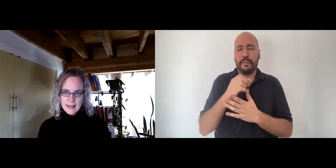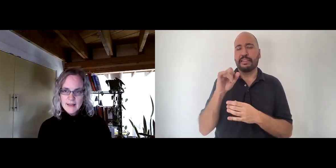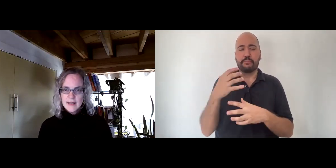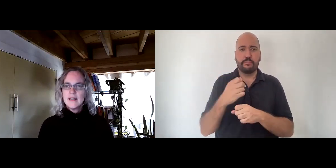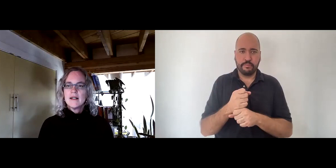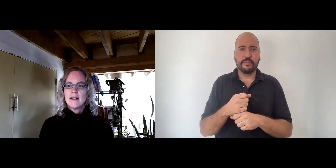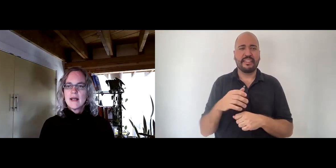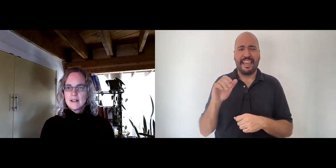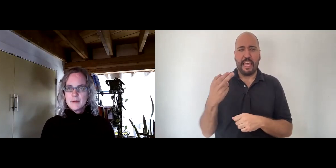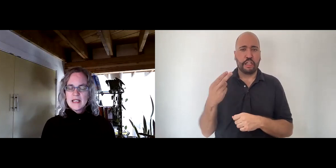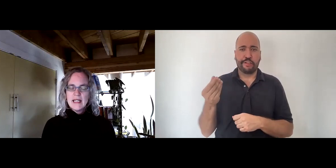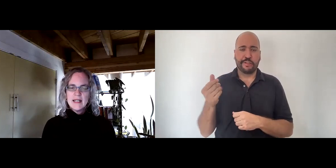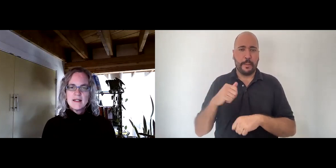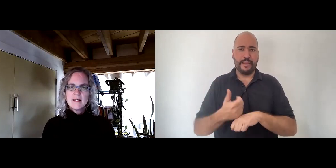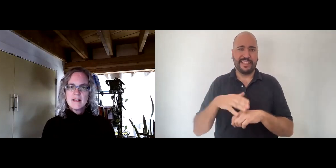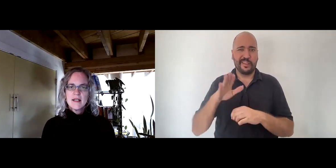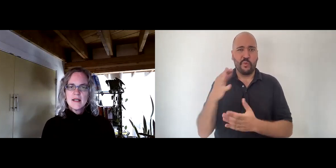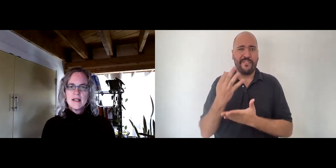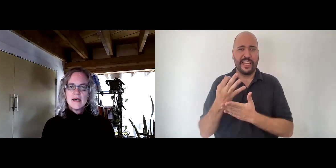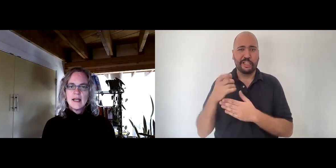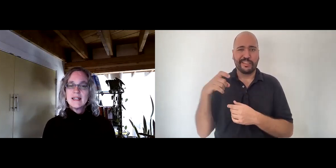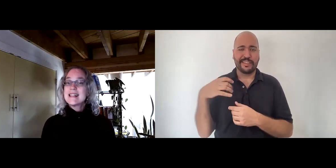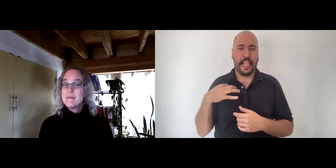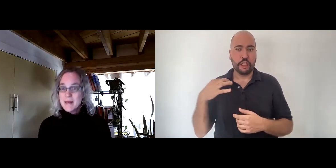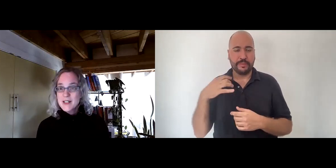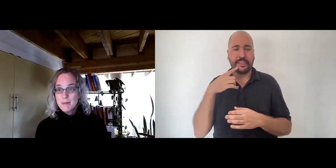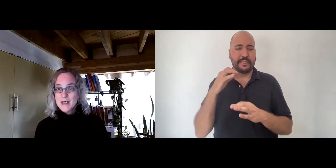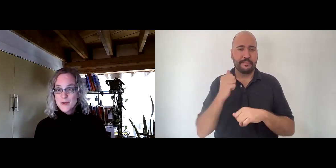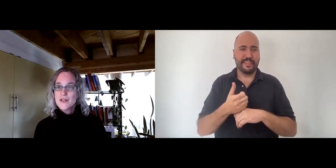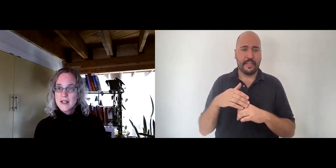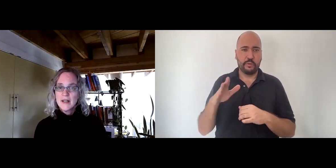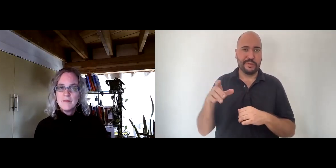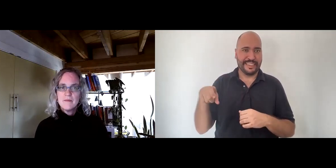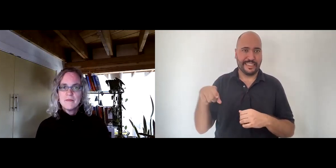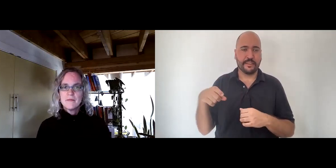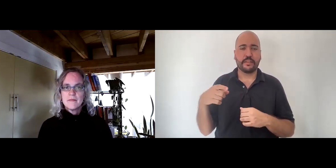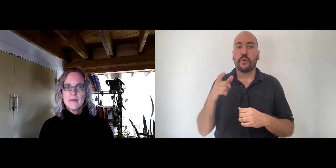Eligibility is, and it's administered by social security.